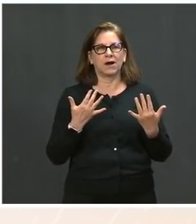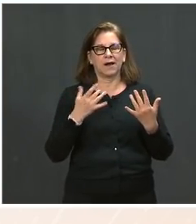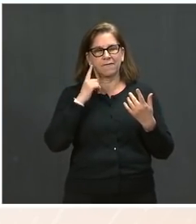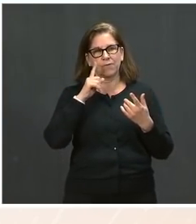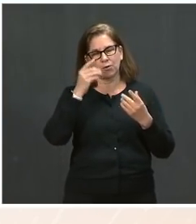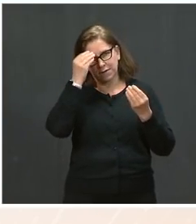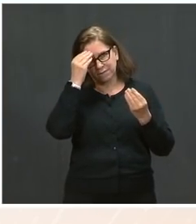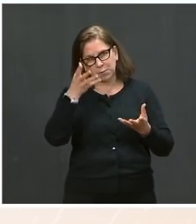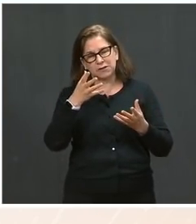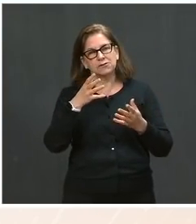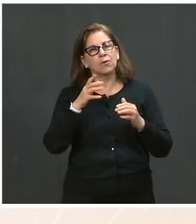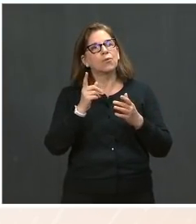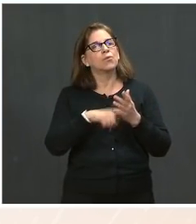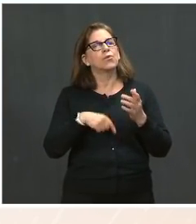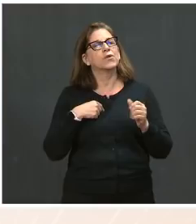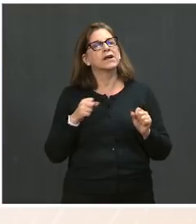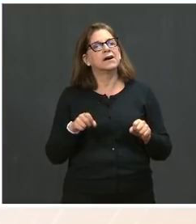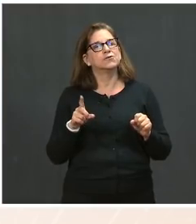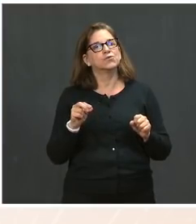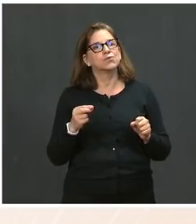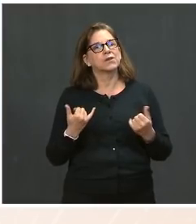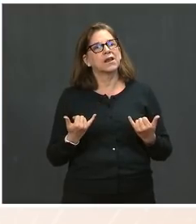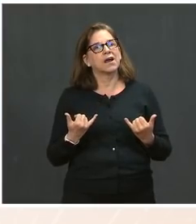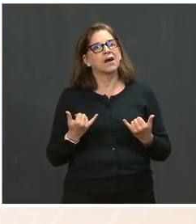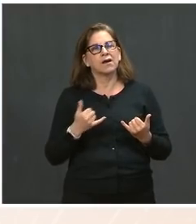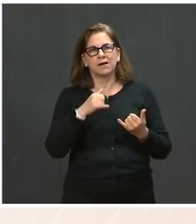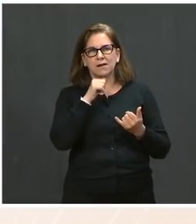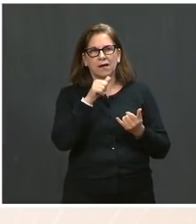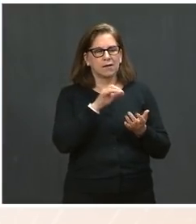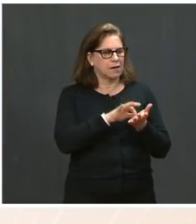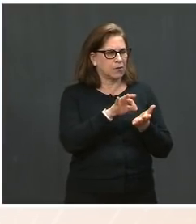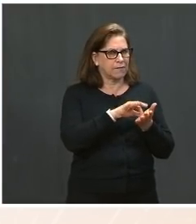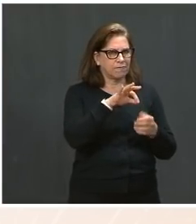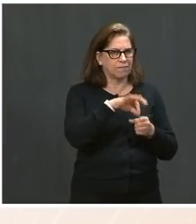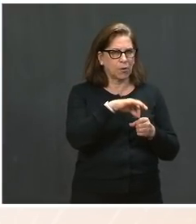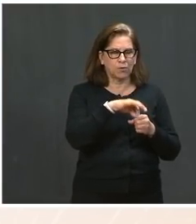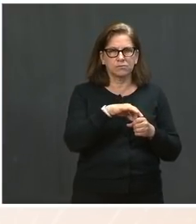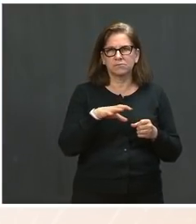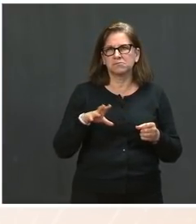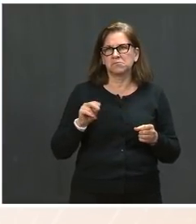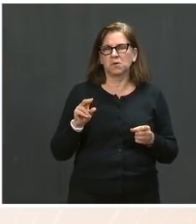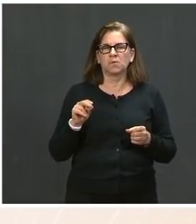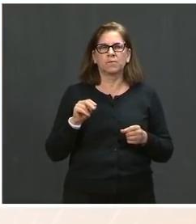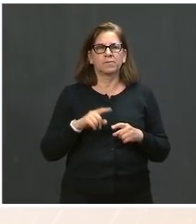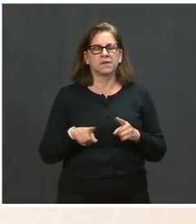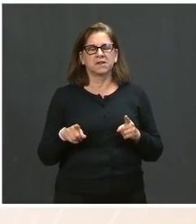And certainly, he's not vote counting himself. But he has -- he is also clear-eyed about the challenges